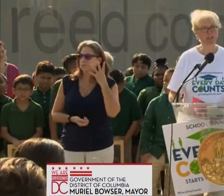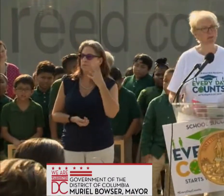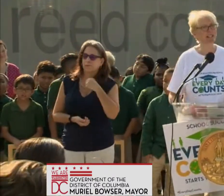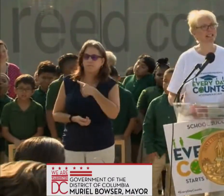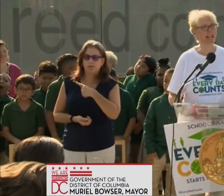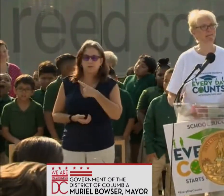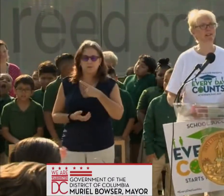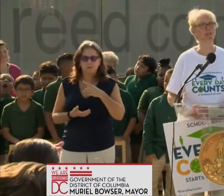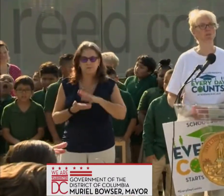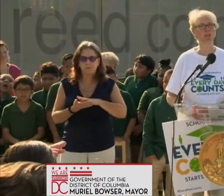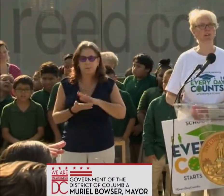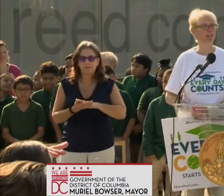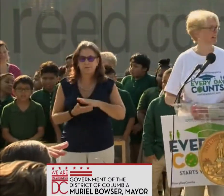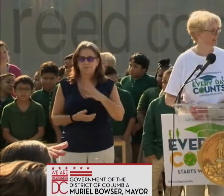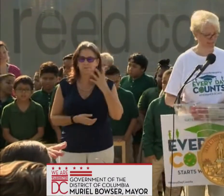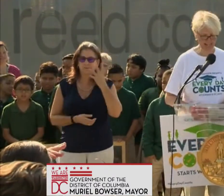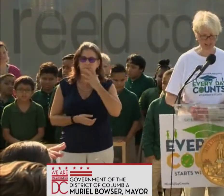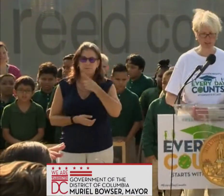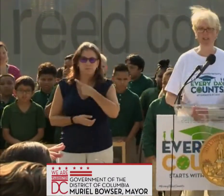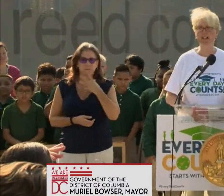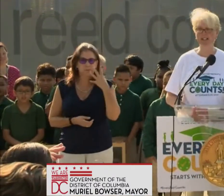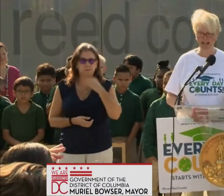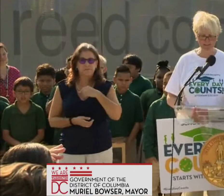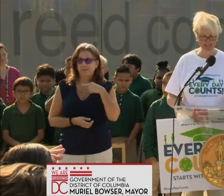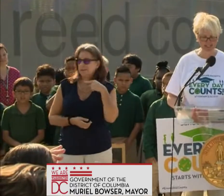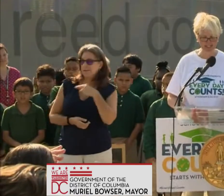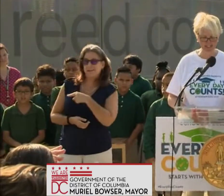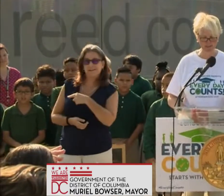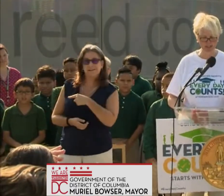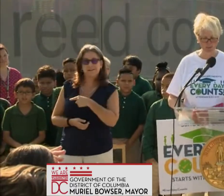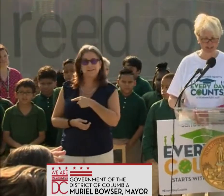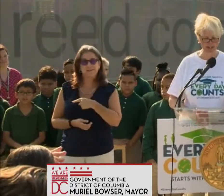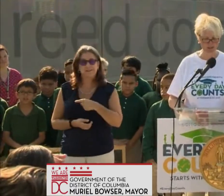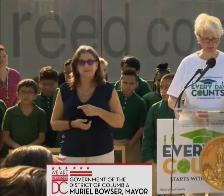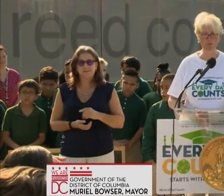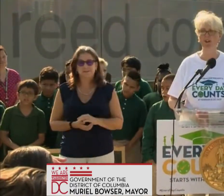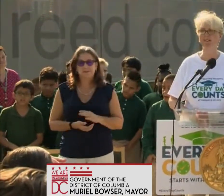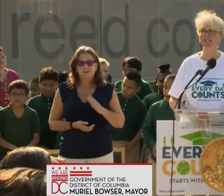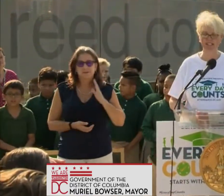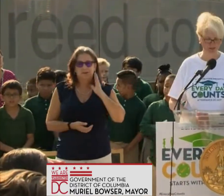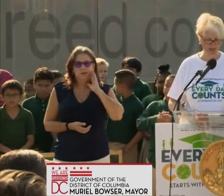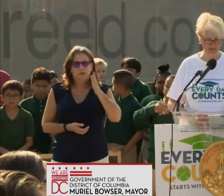Reed campus will tackle absenteeism in ways that we want to see throughout the